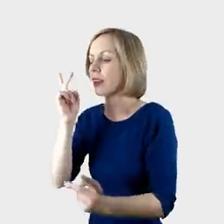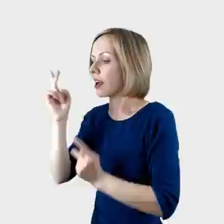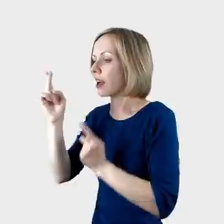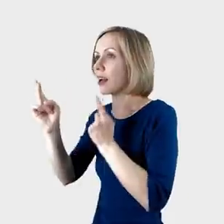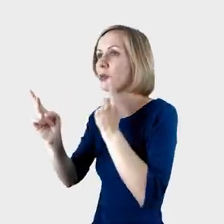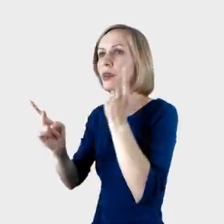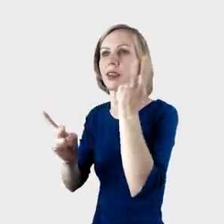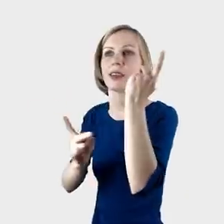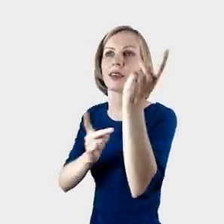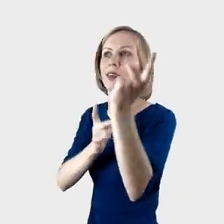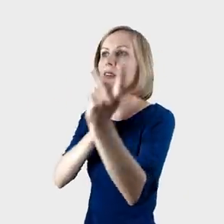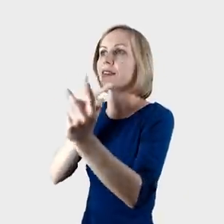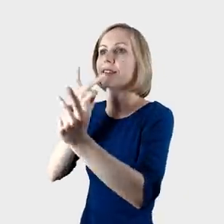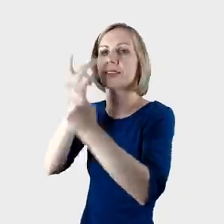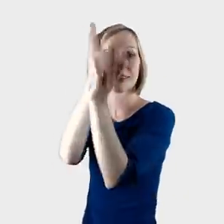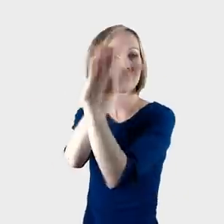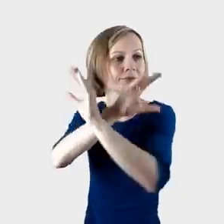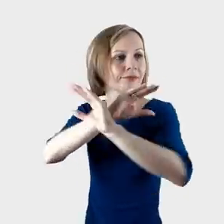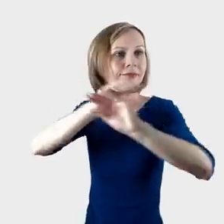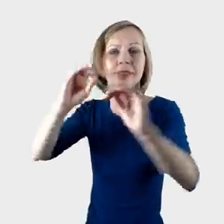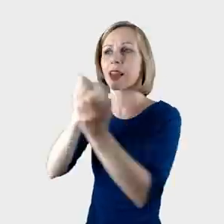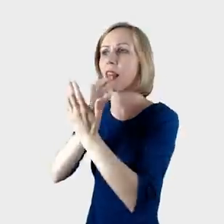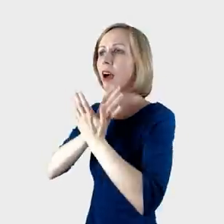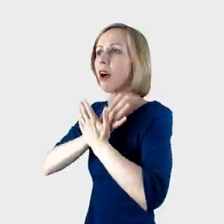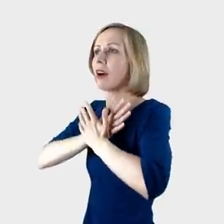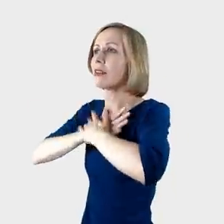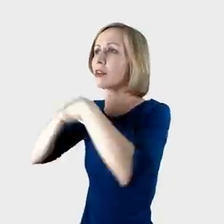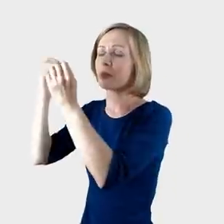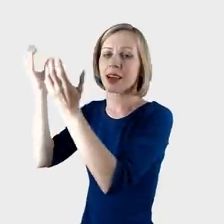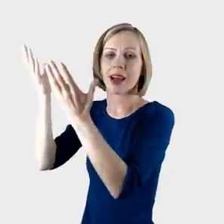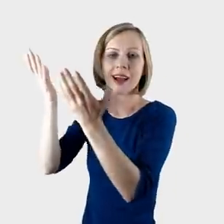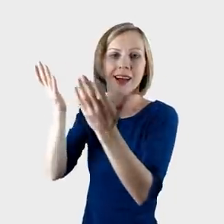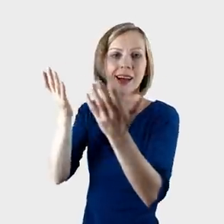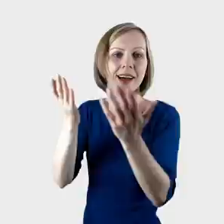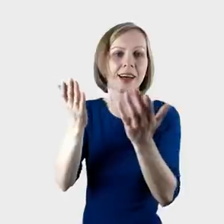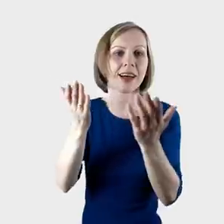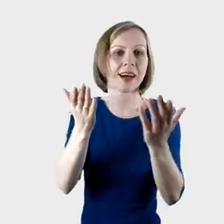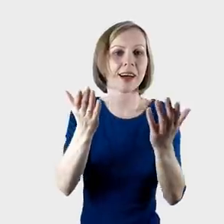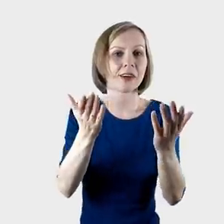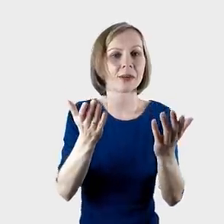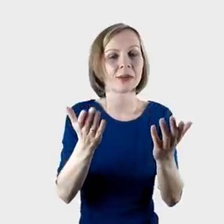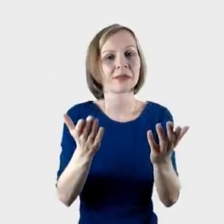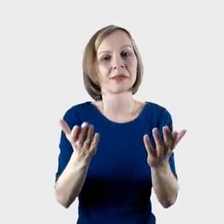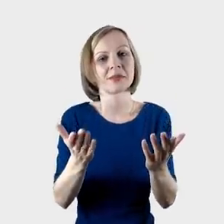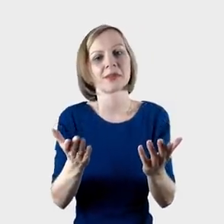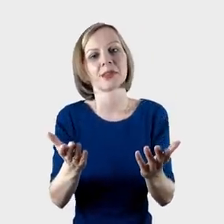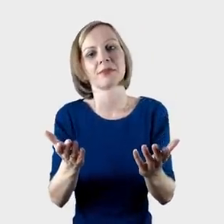And I will sing of love come down